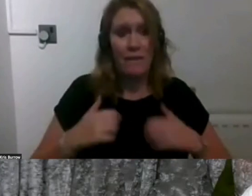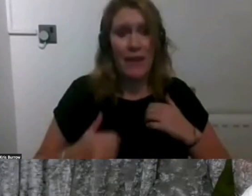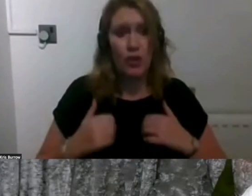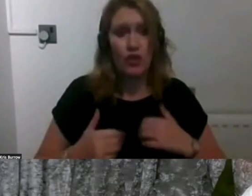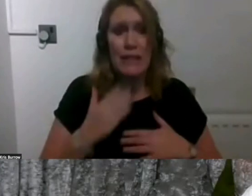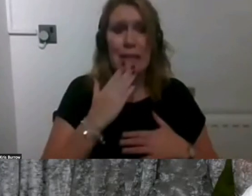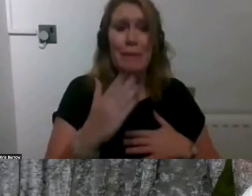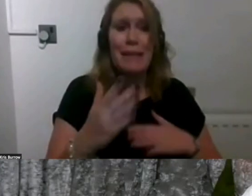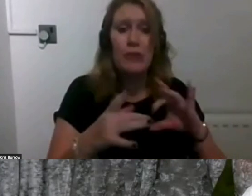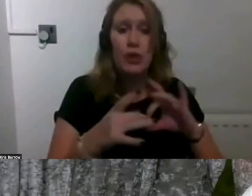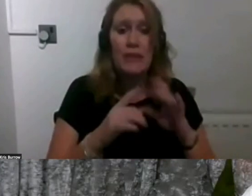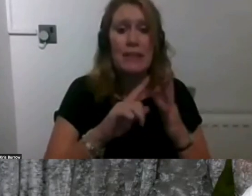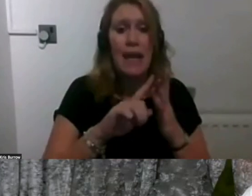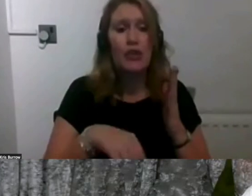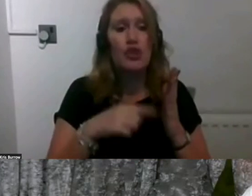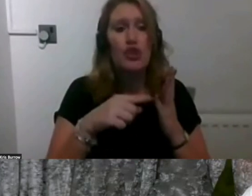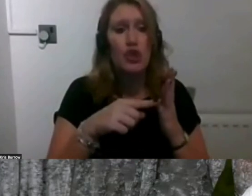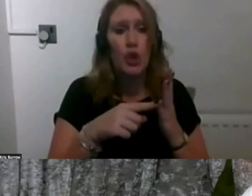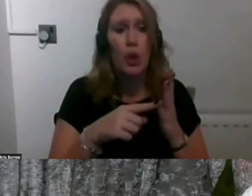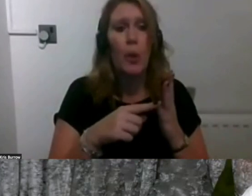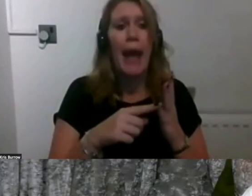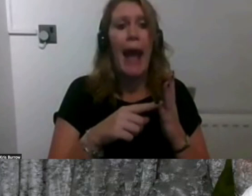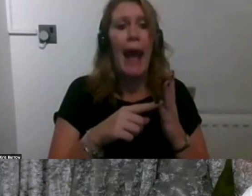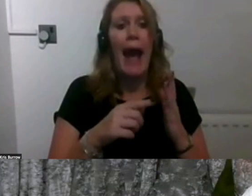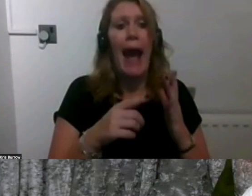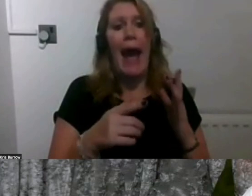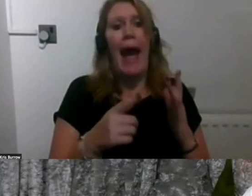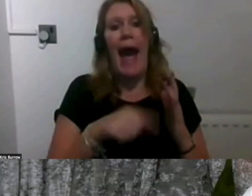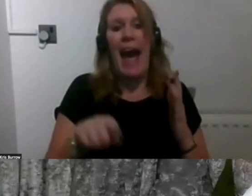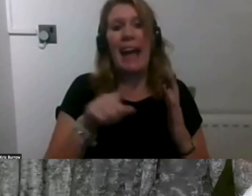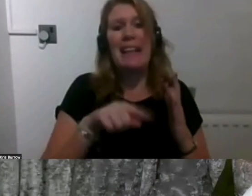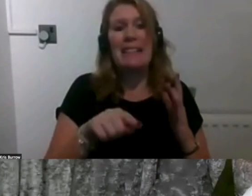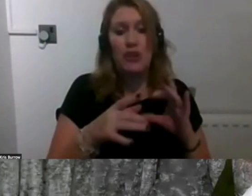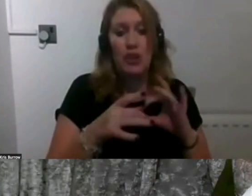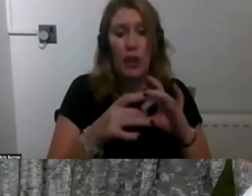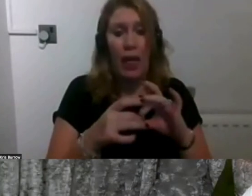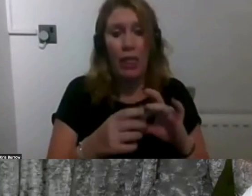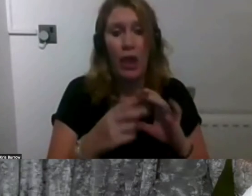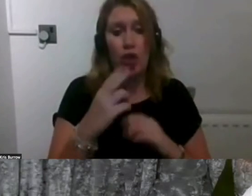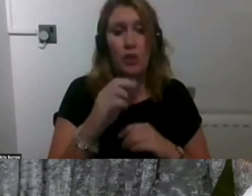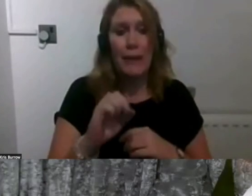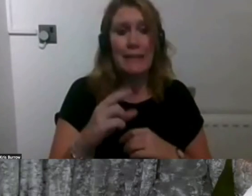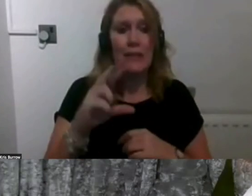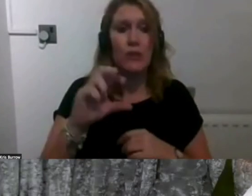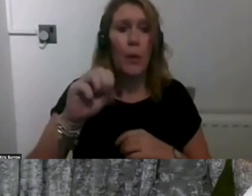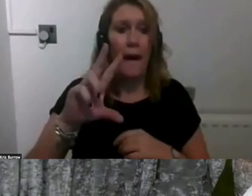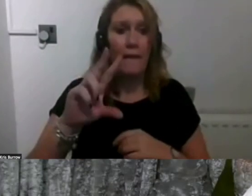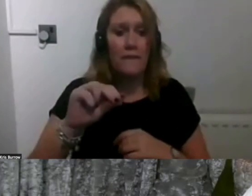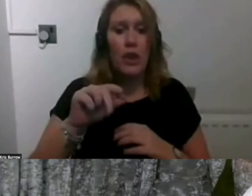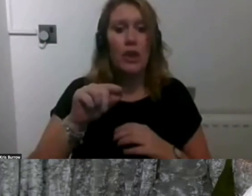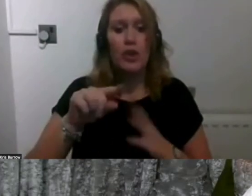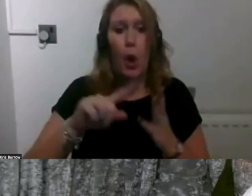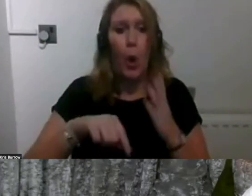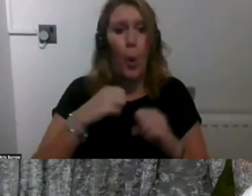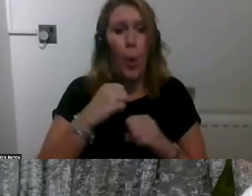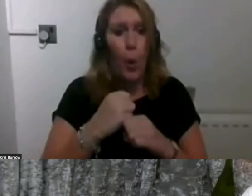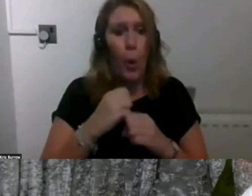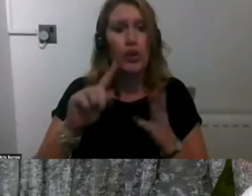ju@together2012.org.uk, and I will pass that on. But now, as it's exactly 8